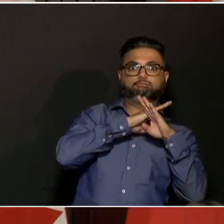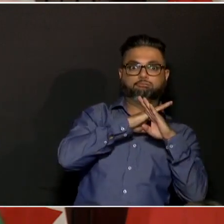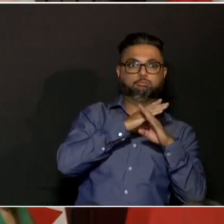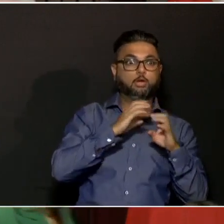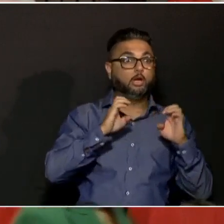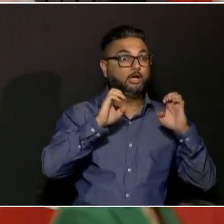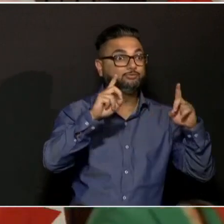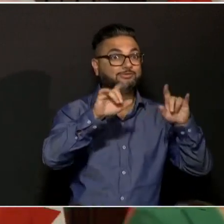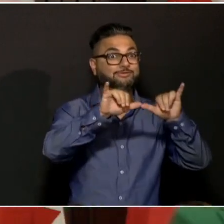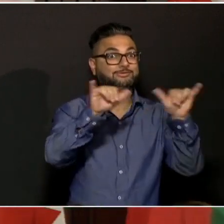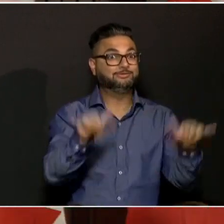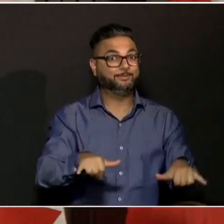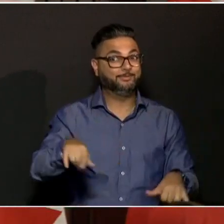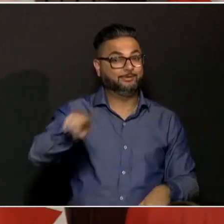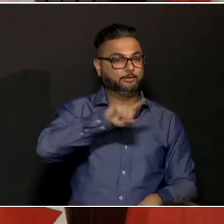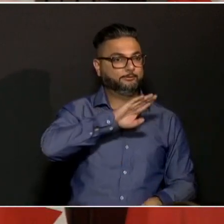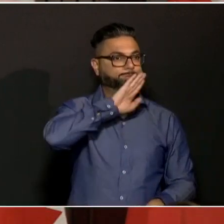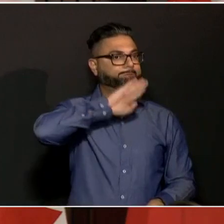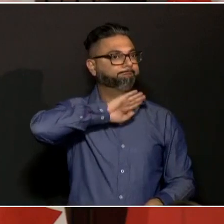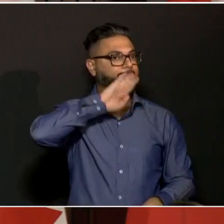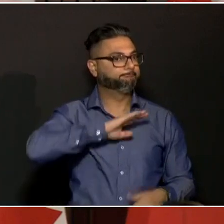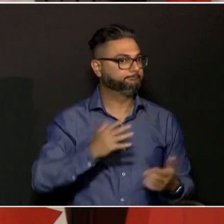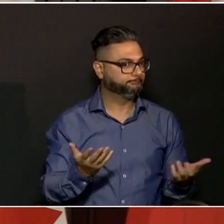because we recognize some challenges this poses in our educational system.